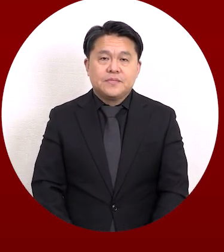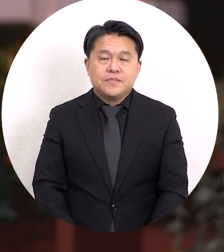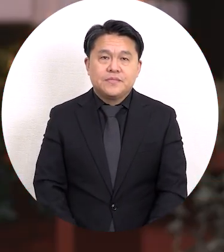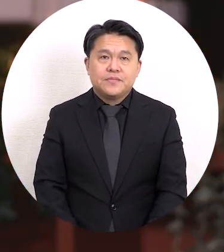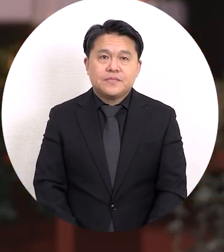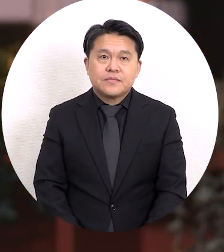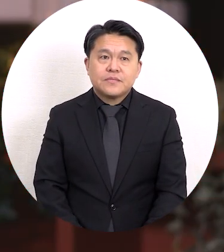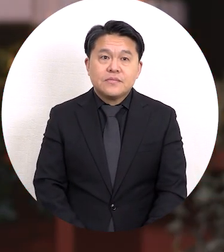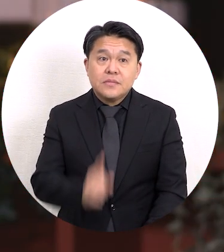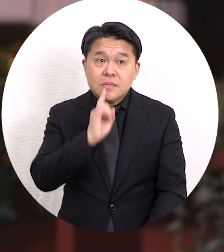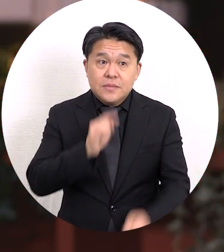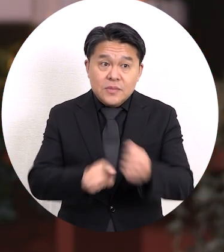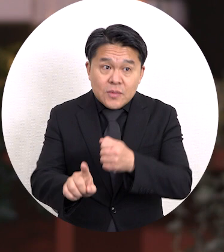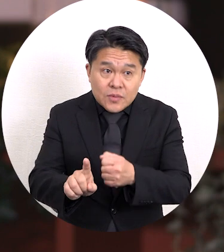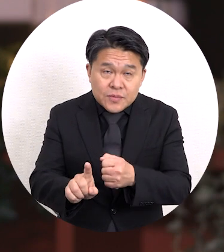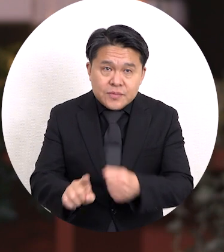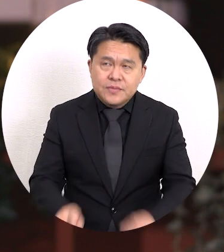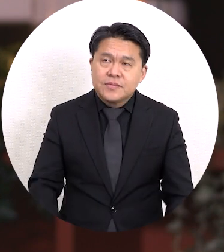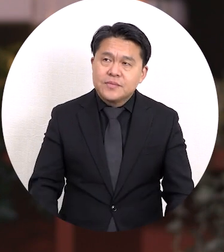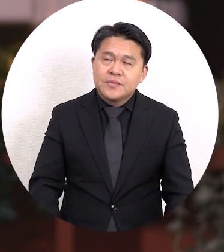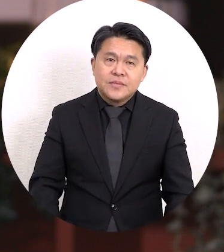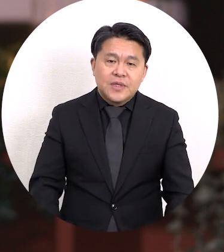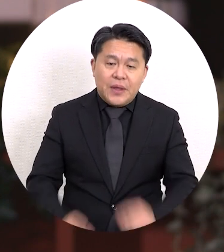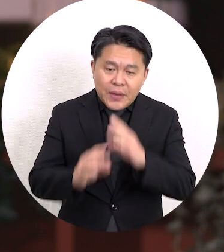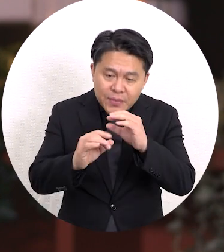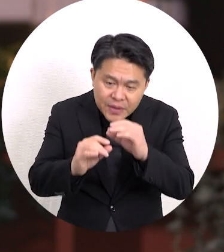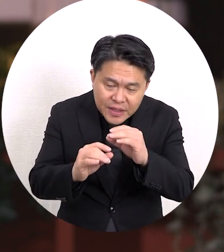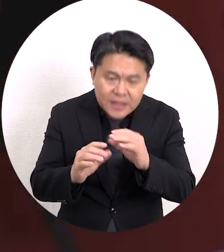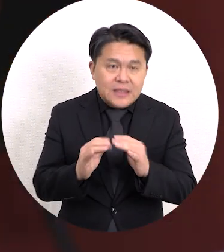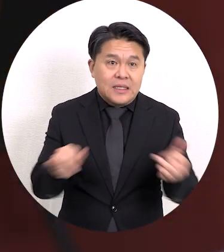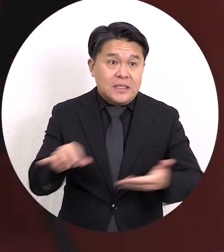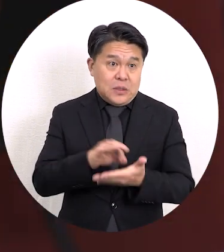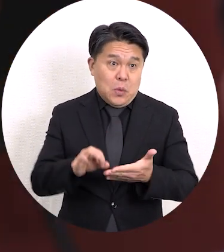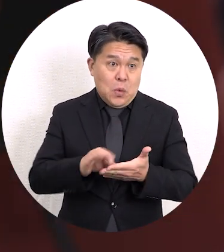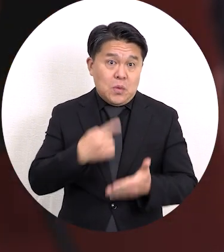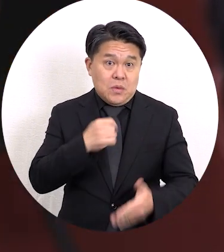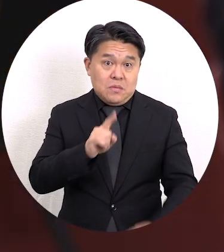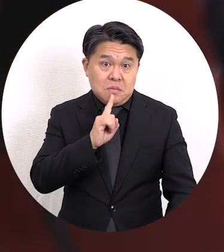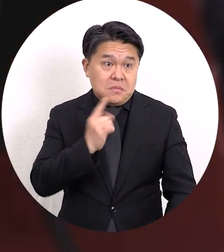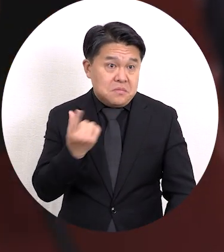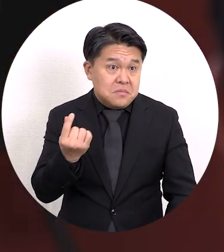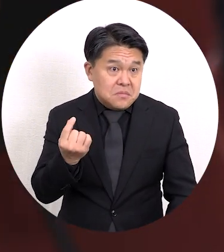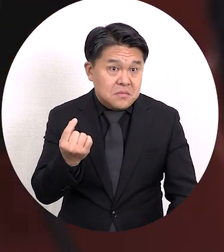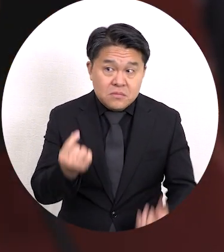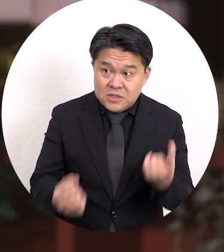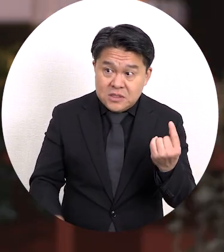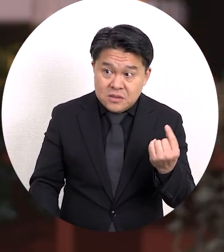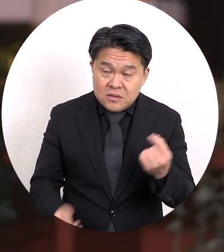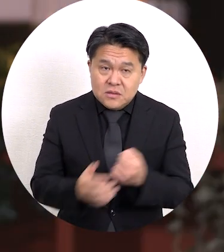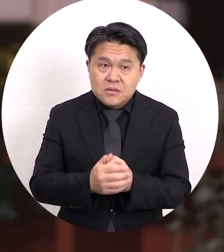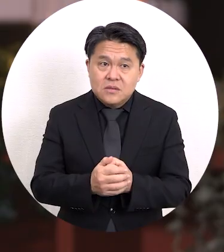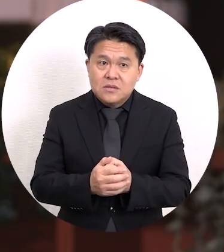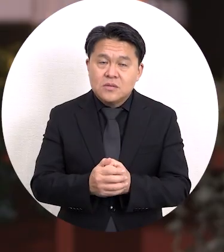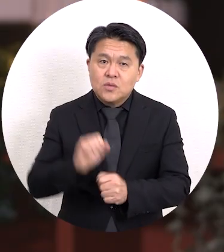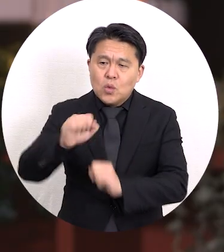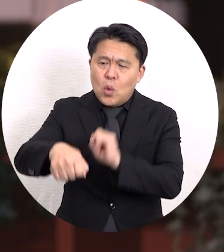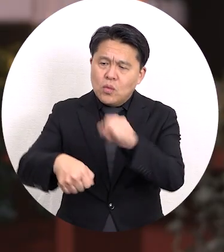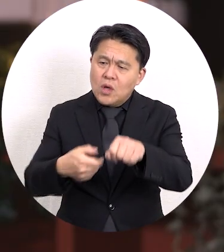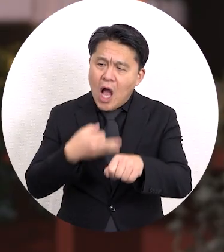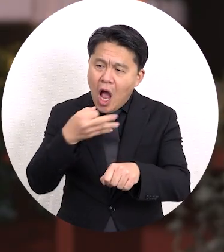That means there was some purpose behind it. Like imitating animal sounds